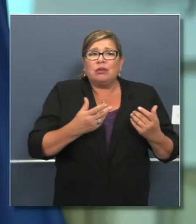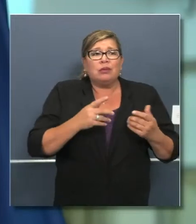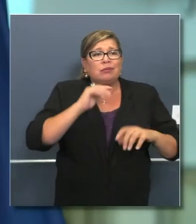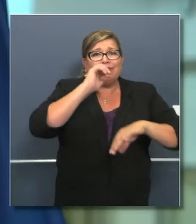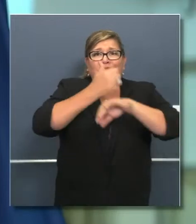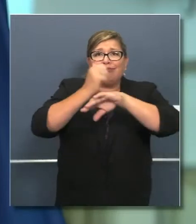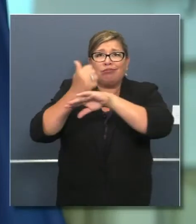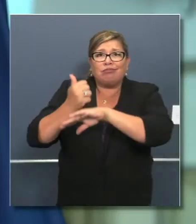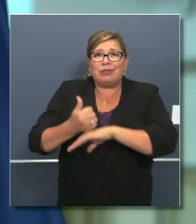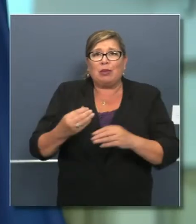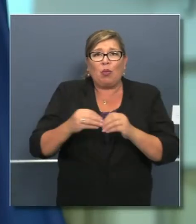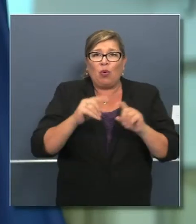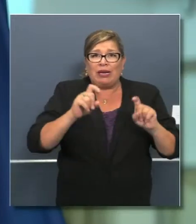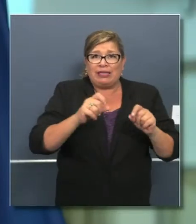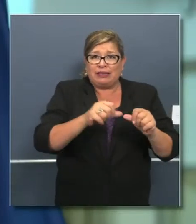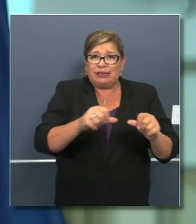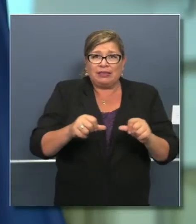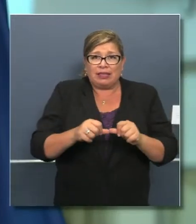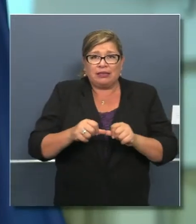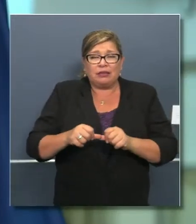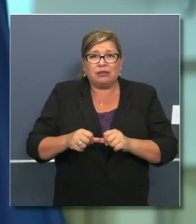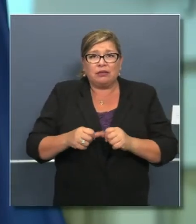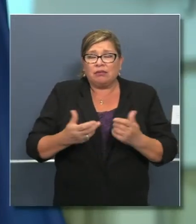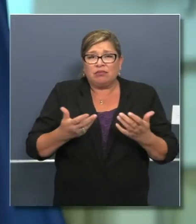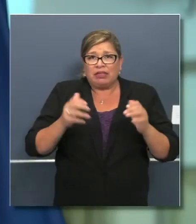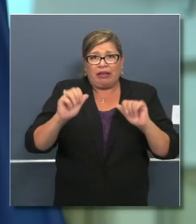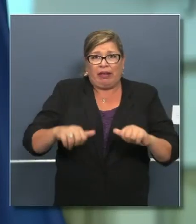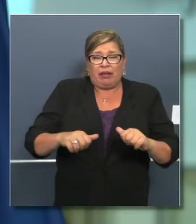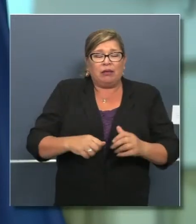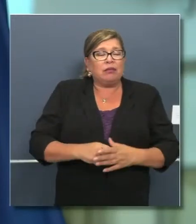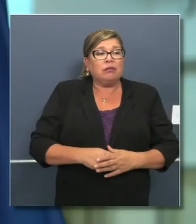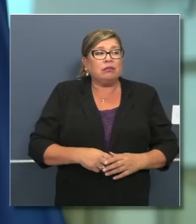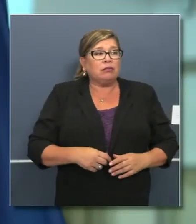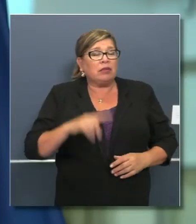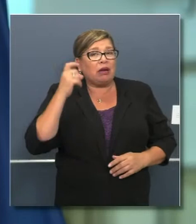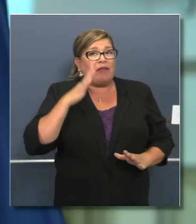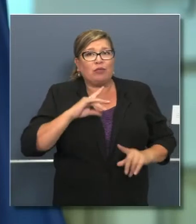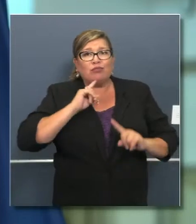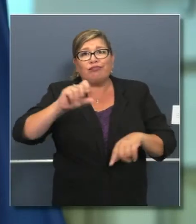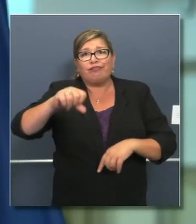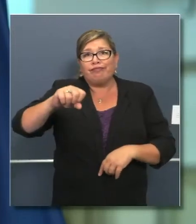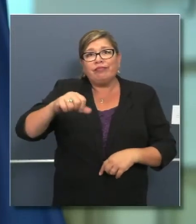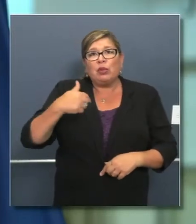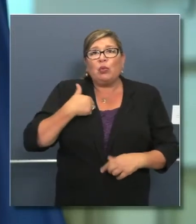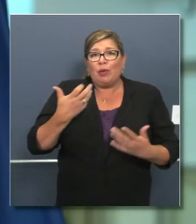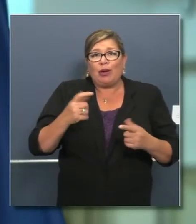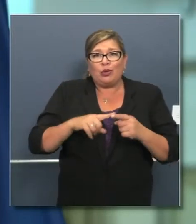yeah we want to continue to increase testing again a ninety six thousand tests that we conduct our